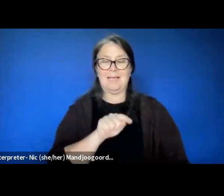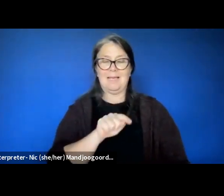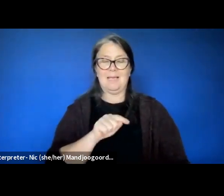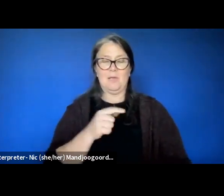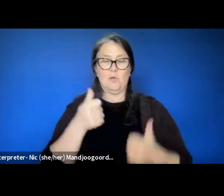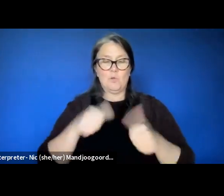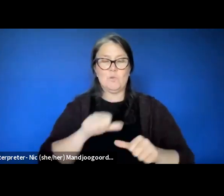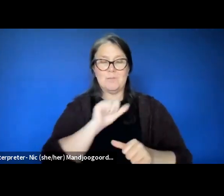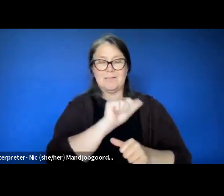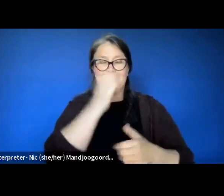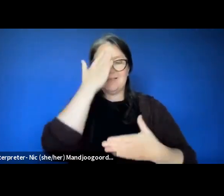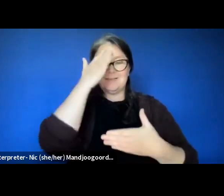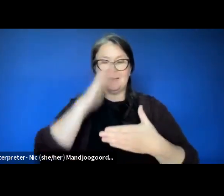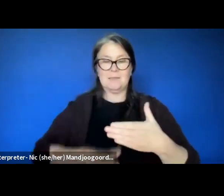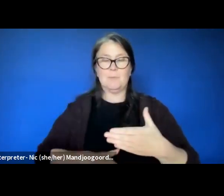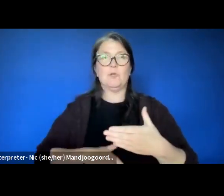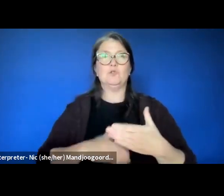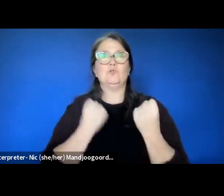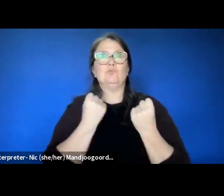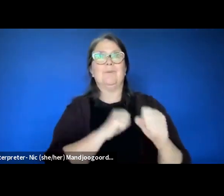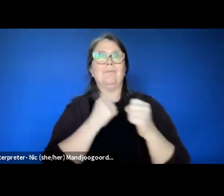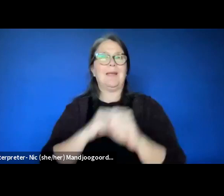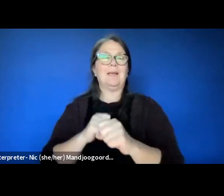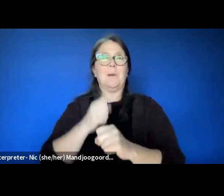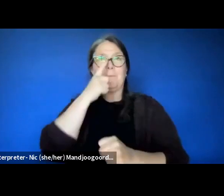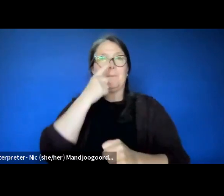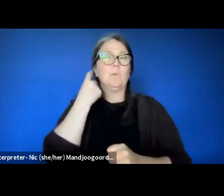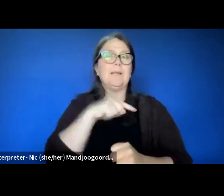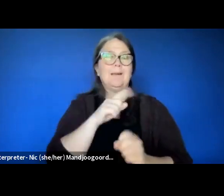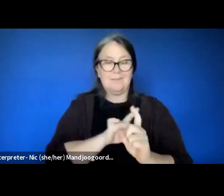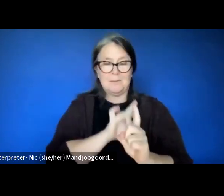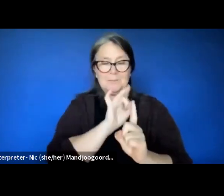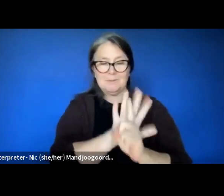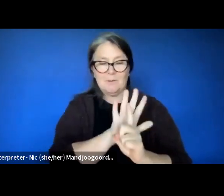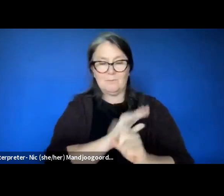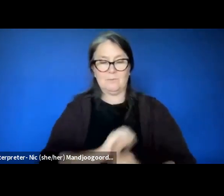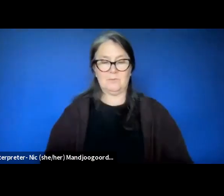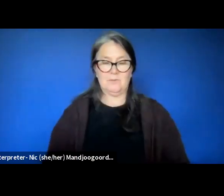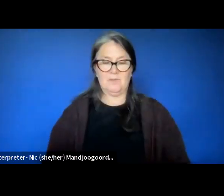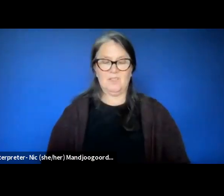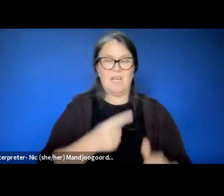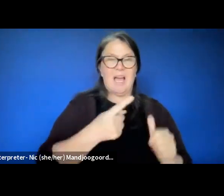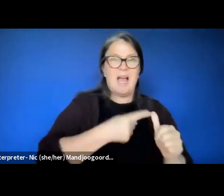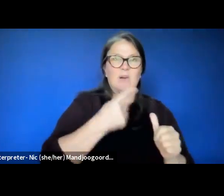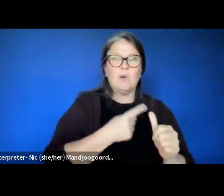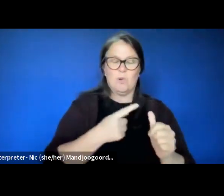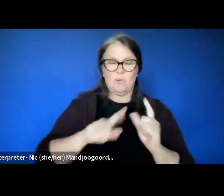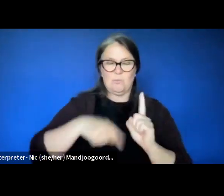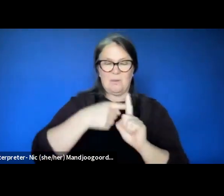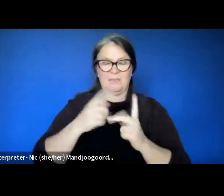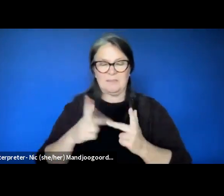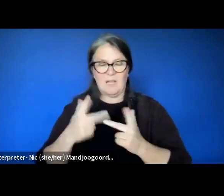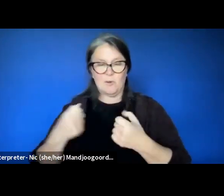within the LGBT ISIS. to go abroad ter girl brother boy and aboriginal ter girl brother boy and aboriginal and Torres Strait Islander community.